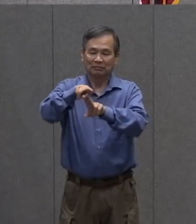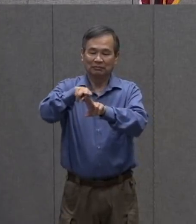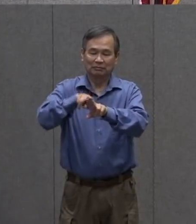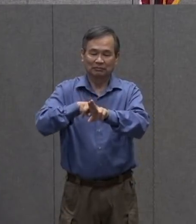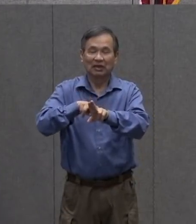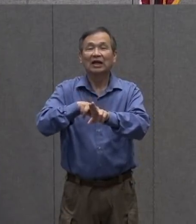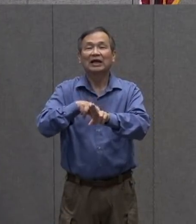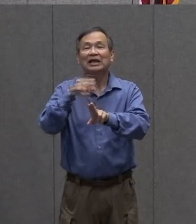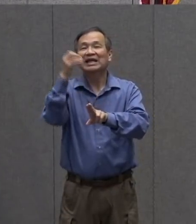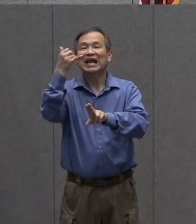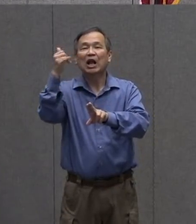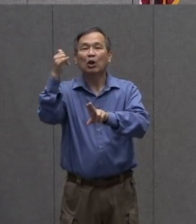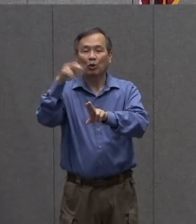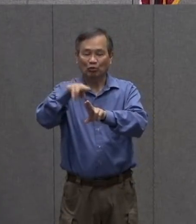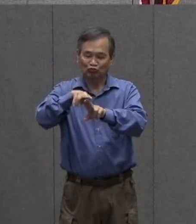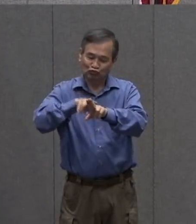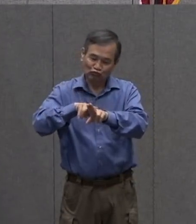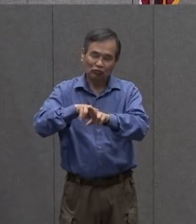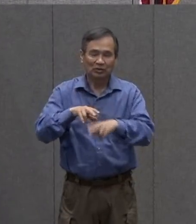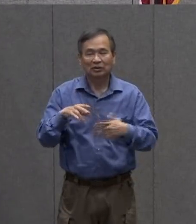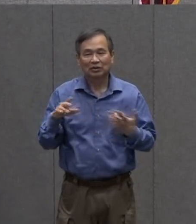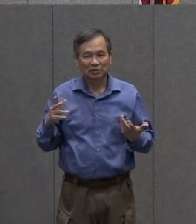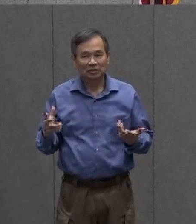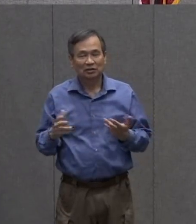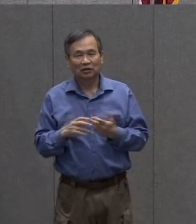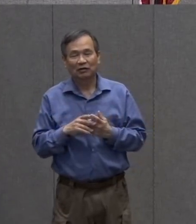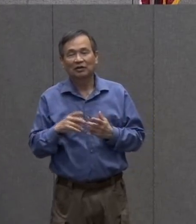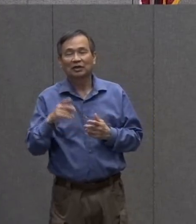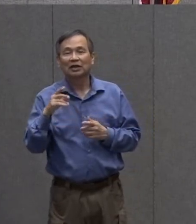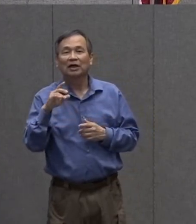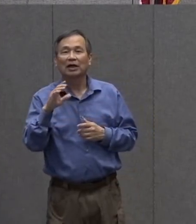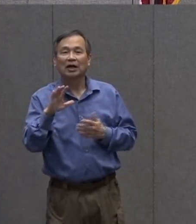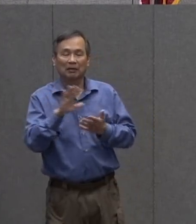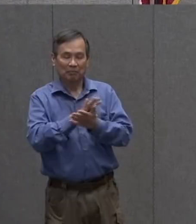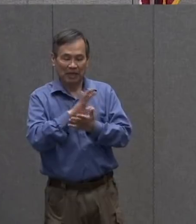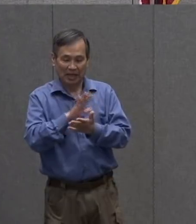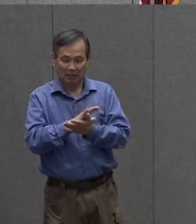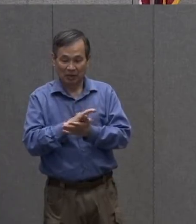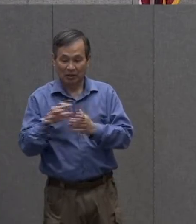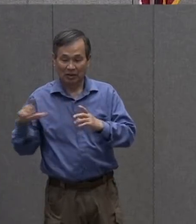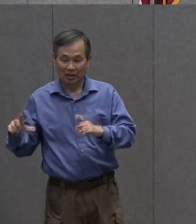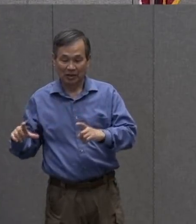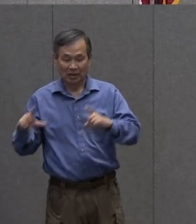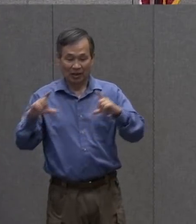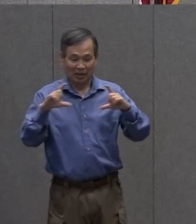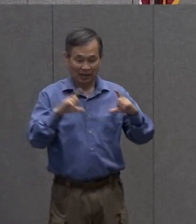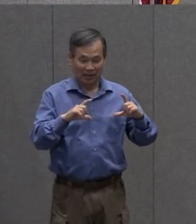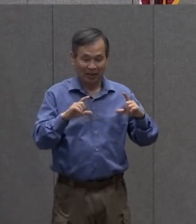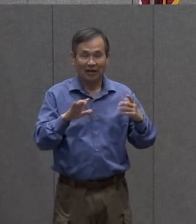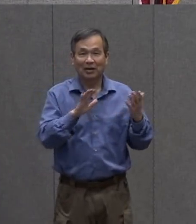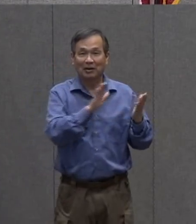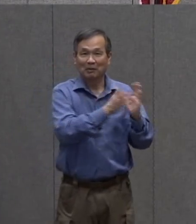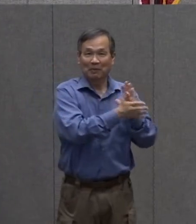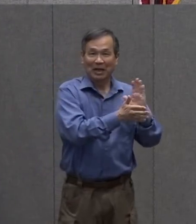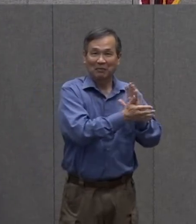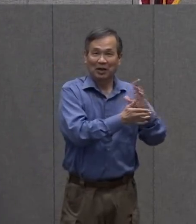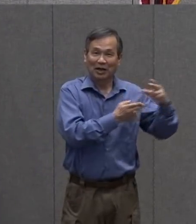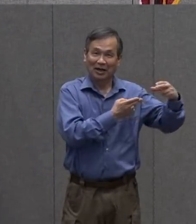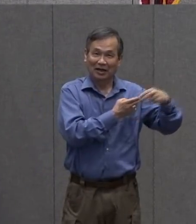that you absolutely need that are kind of special. A paper plate and a paper clip. Alright friends, when I was making mine at home